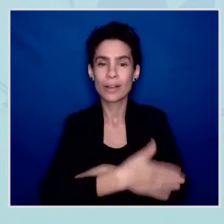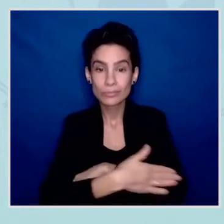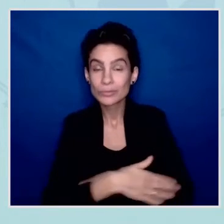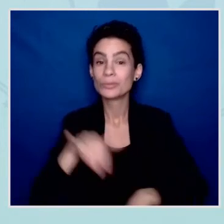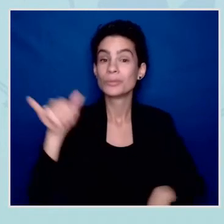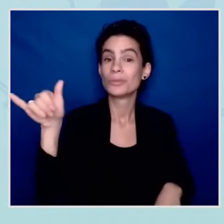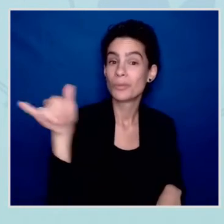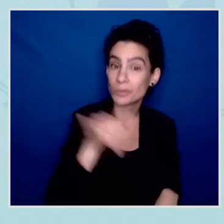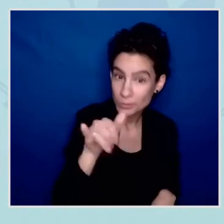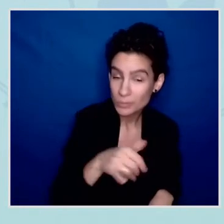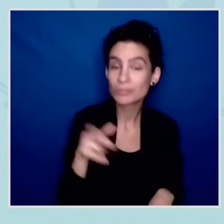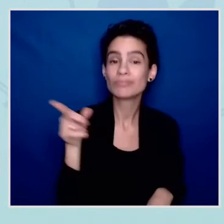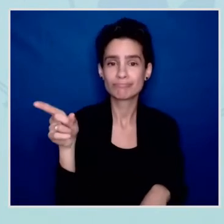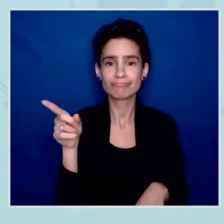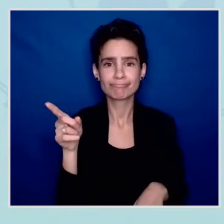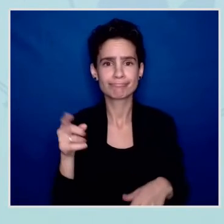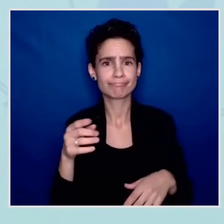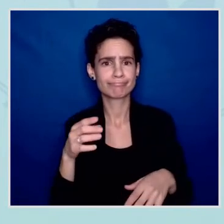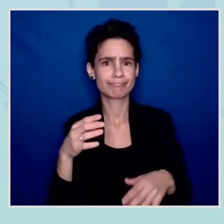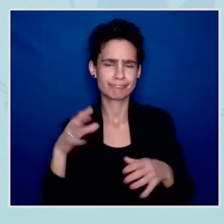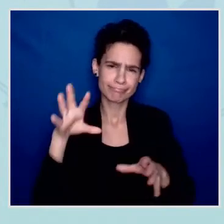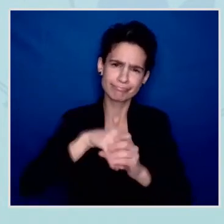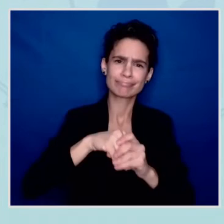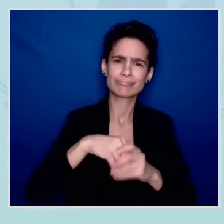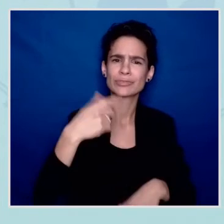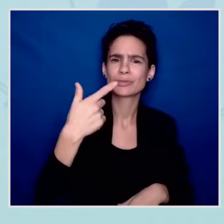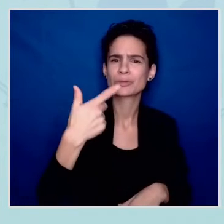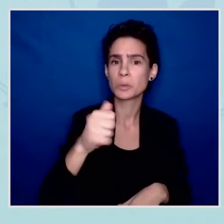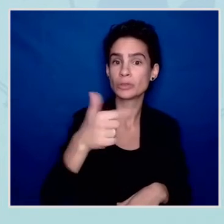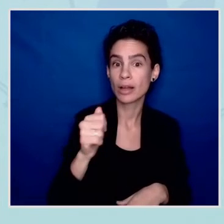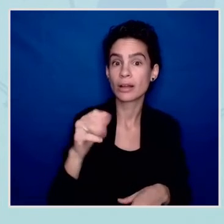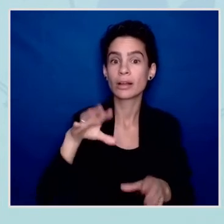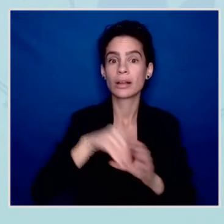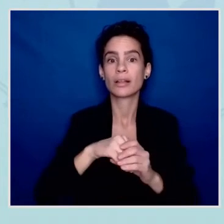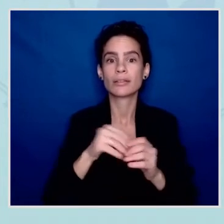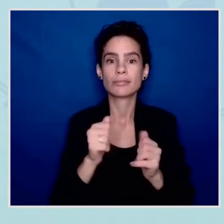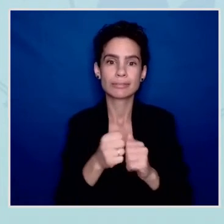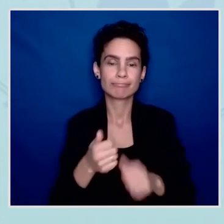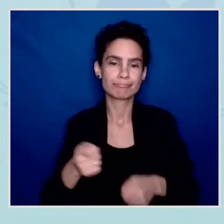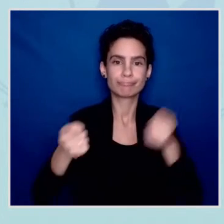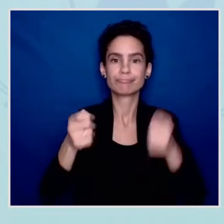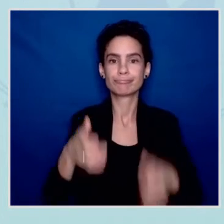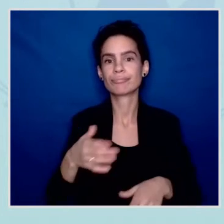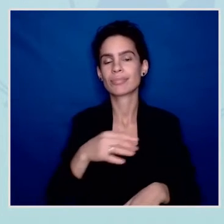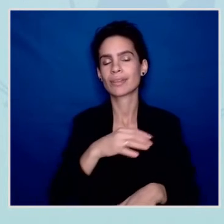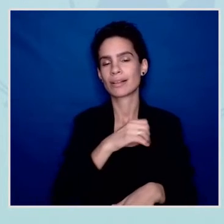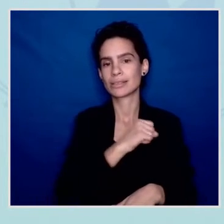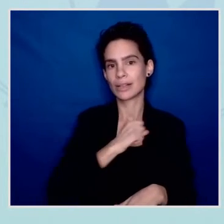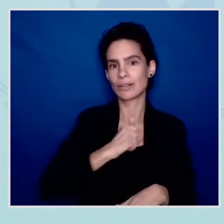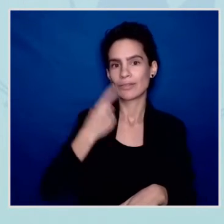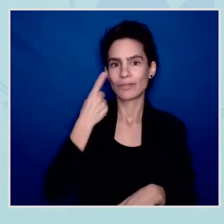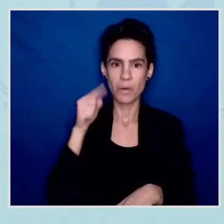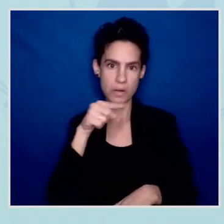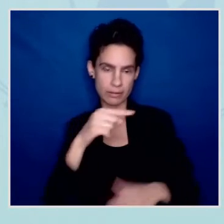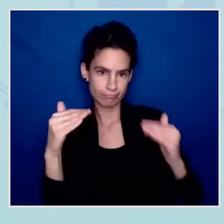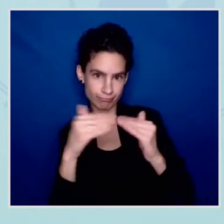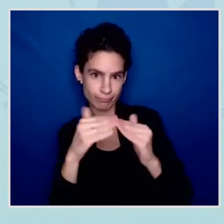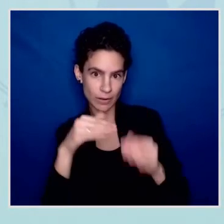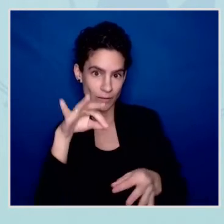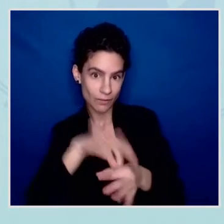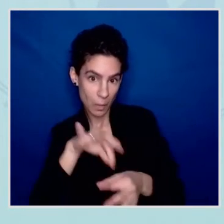THINK OF NO MORE PASSIONATE,